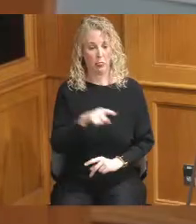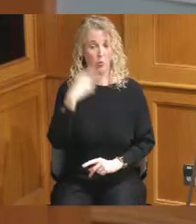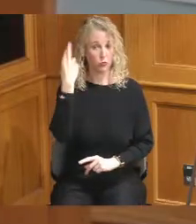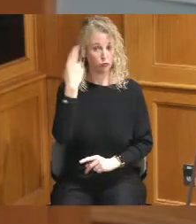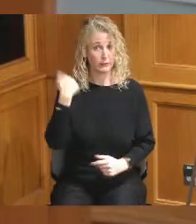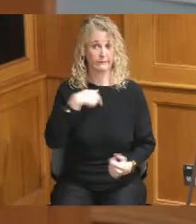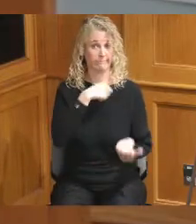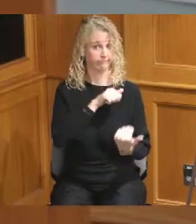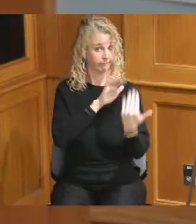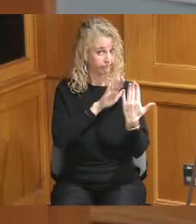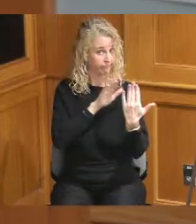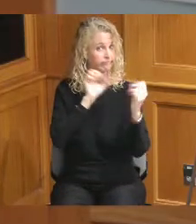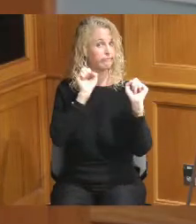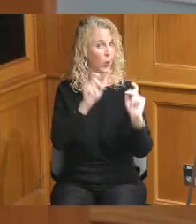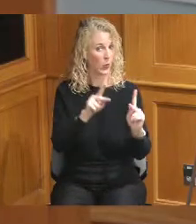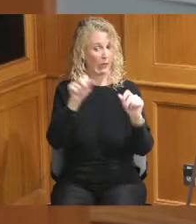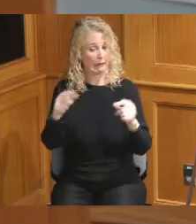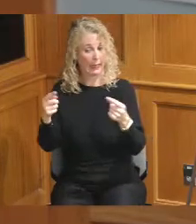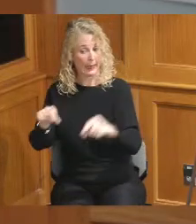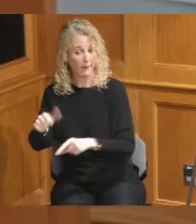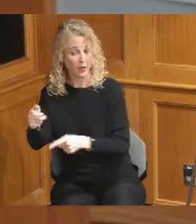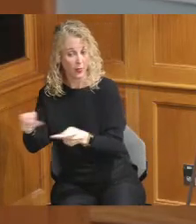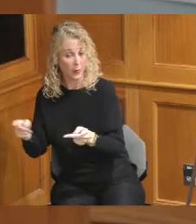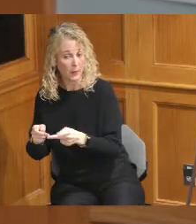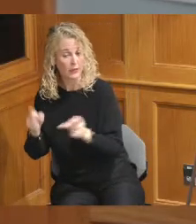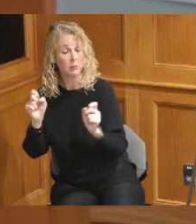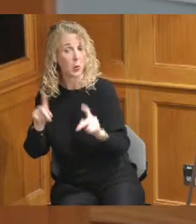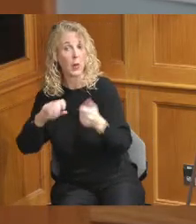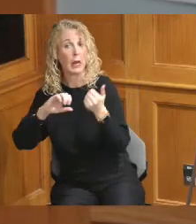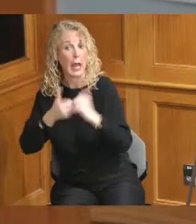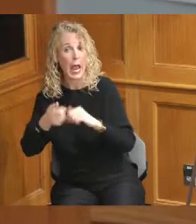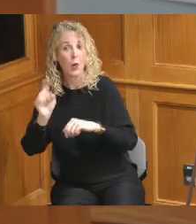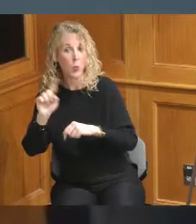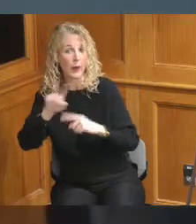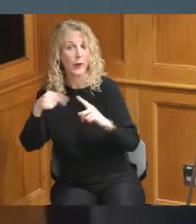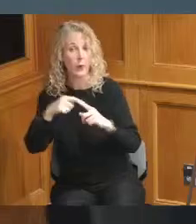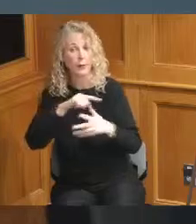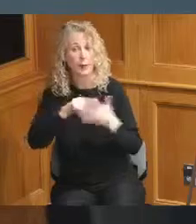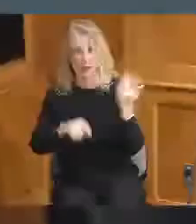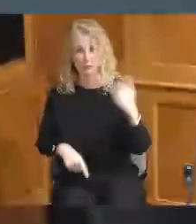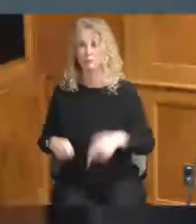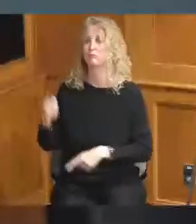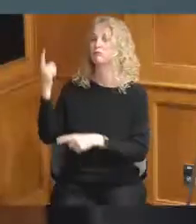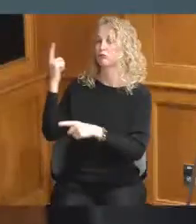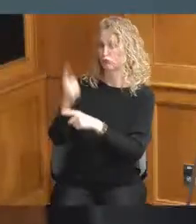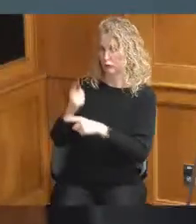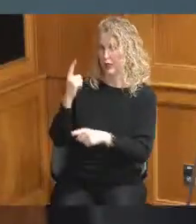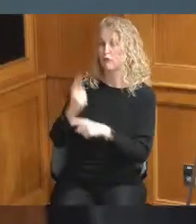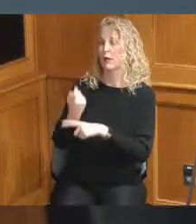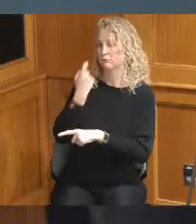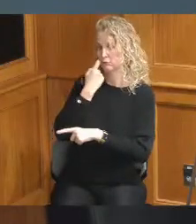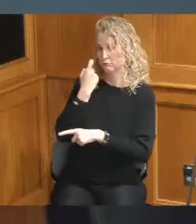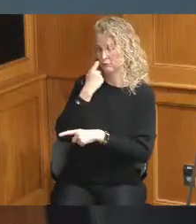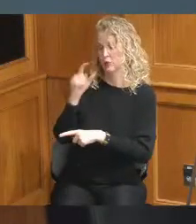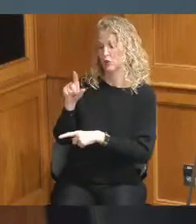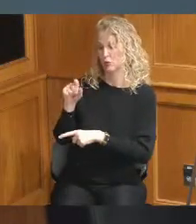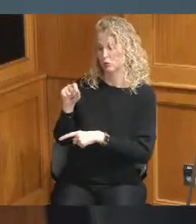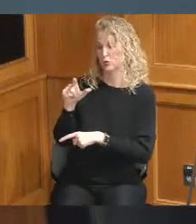issues help make it happen so and you're correct it was at the end of 24 now now re-entry was